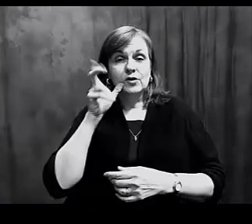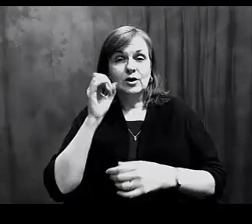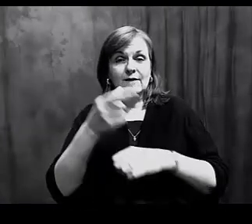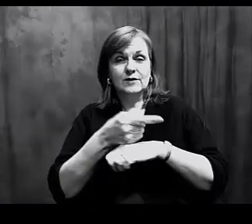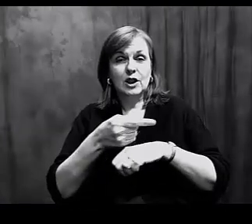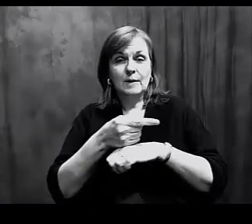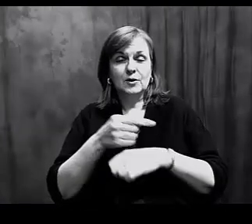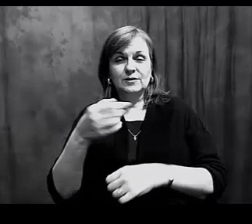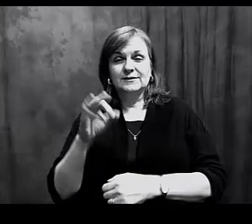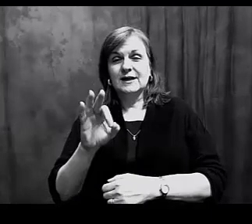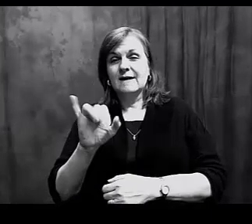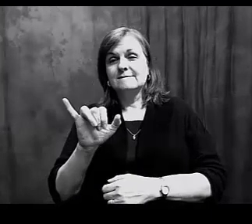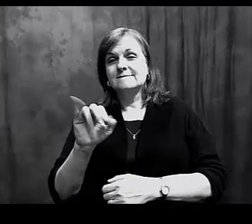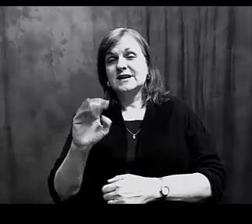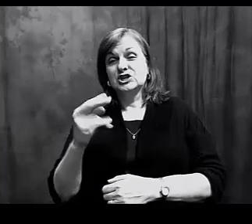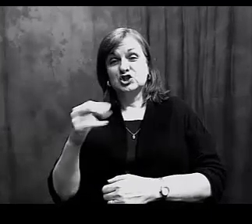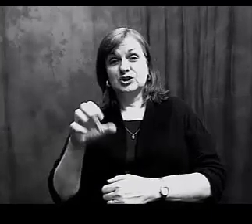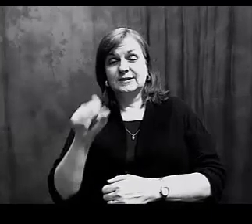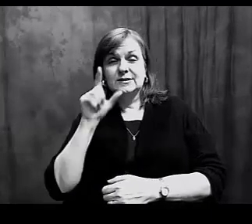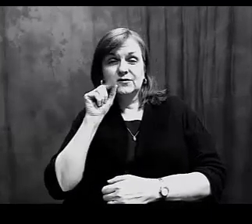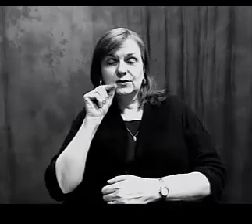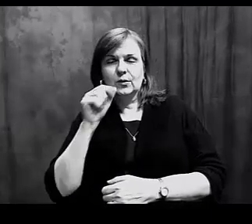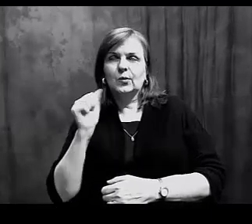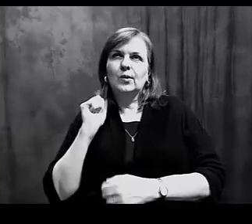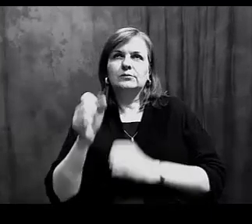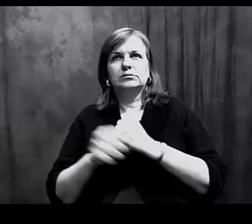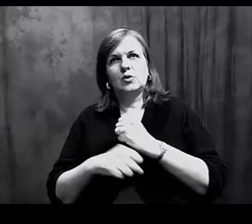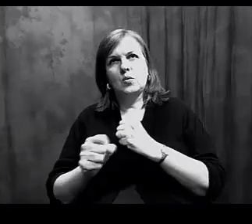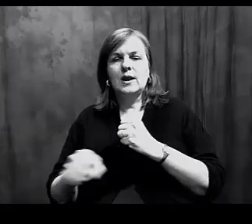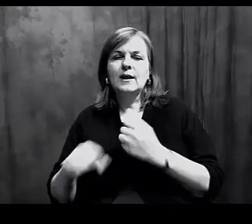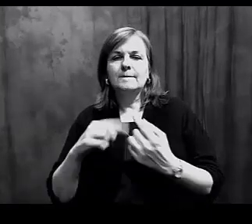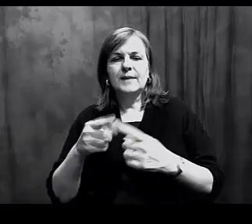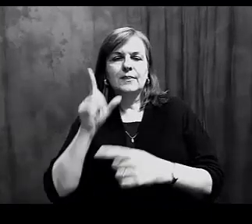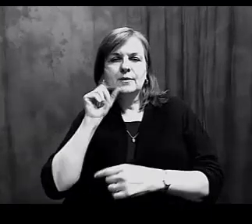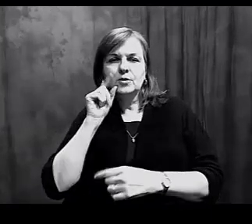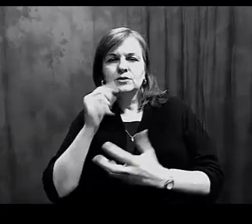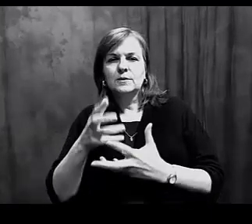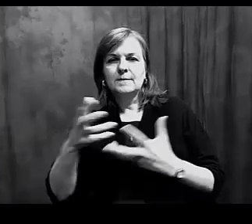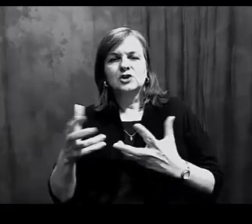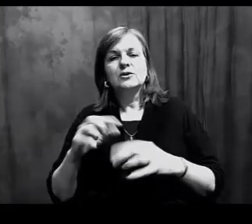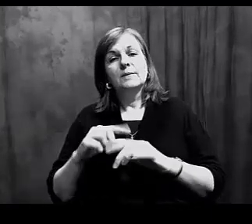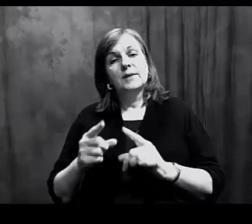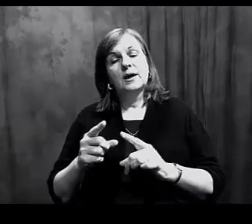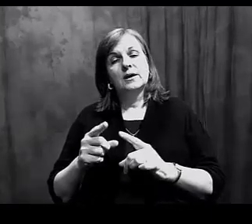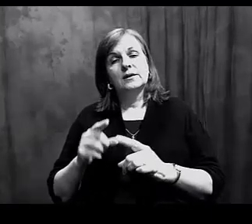many of you have probably heard of Galapagos finches -- we will not belabor finches too much in this